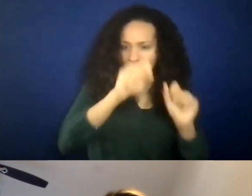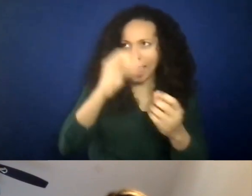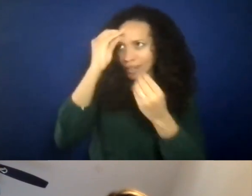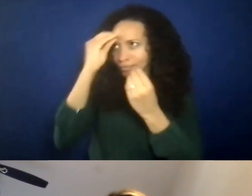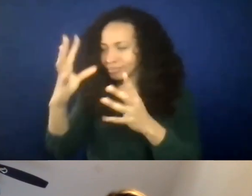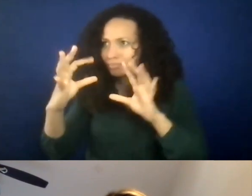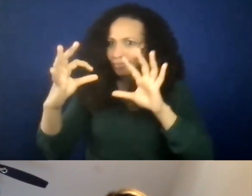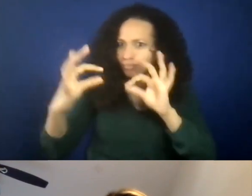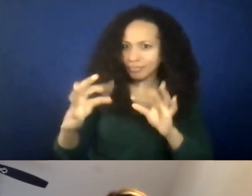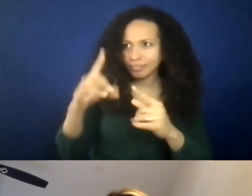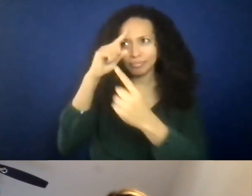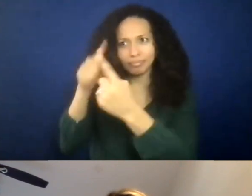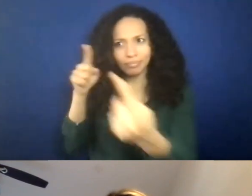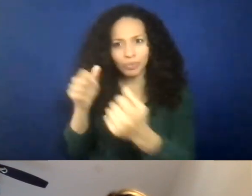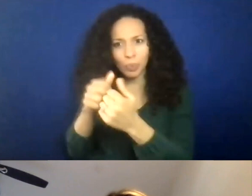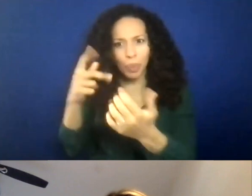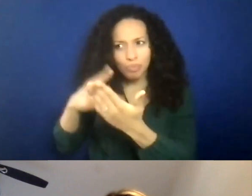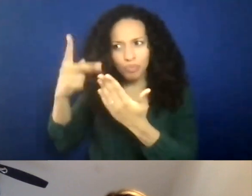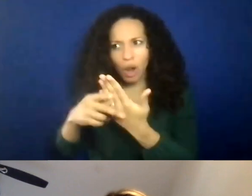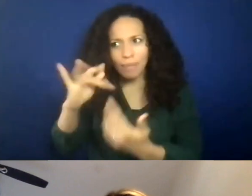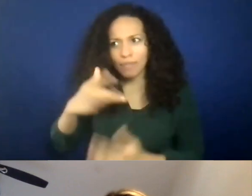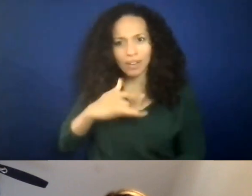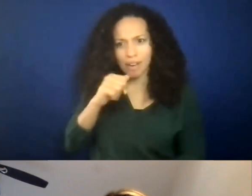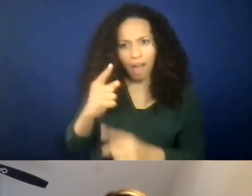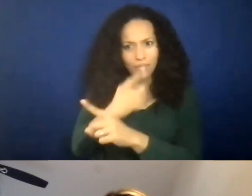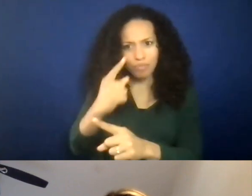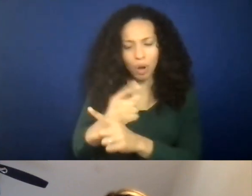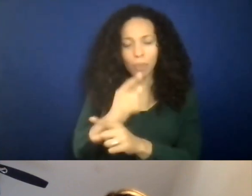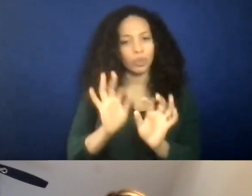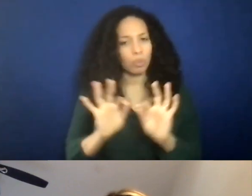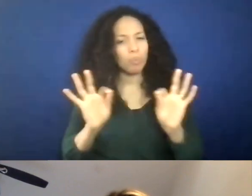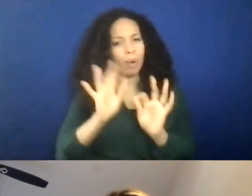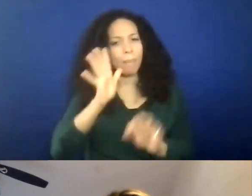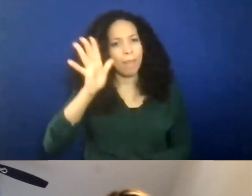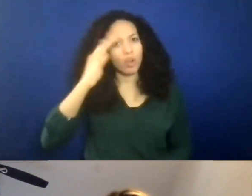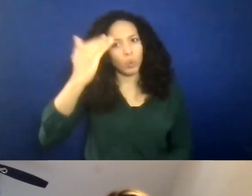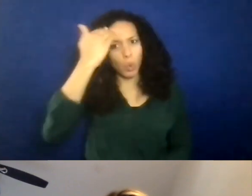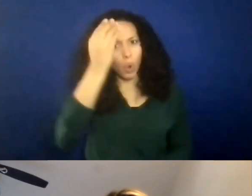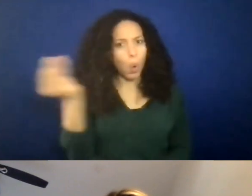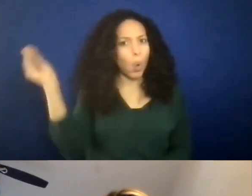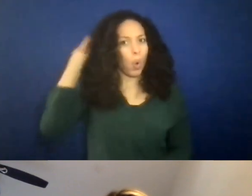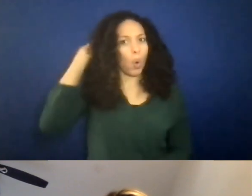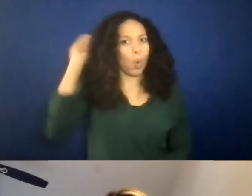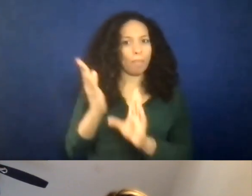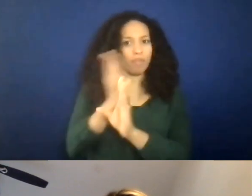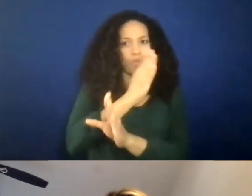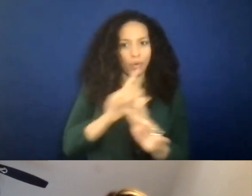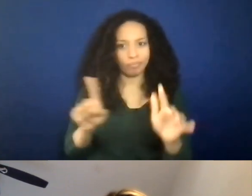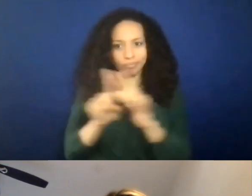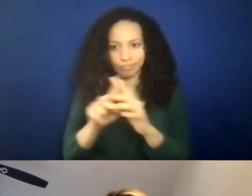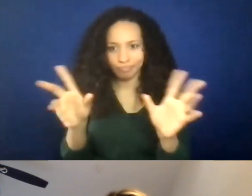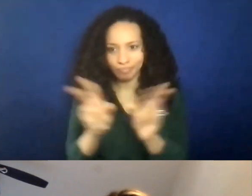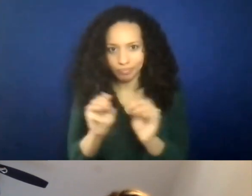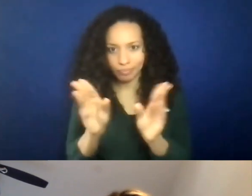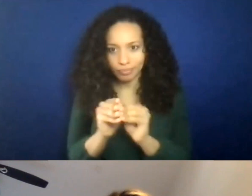appropriate. So it's important to know that going in and one other point with regard to placement is